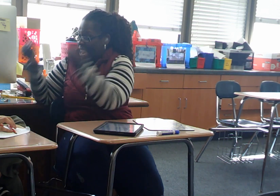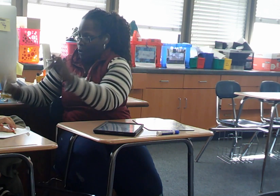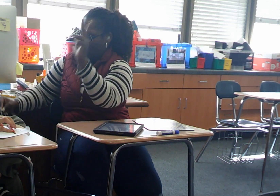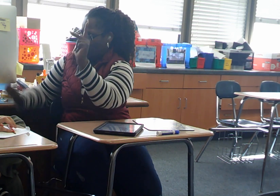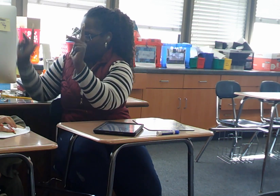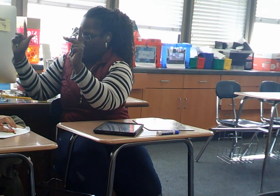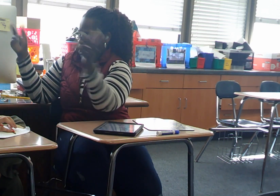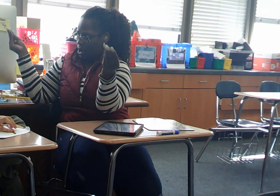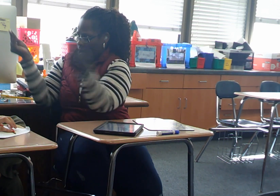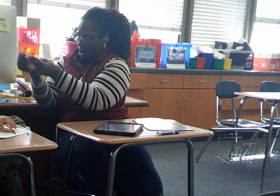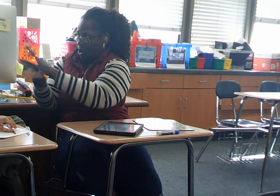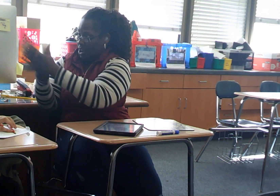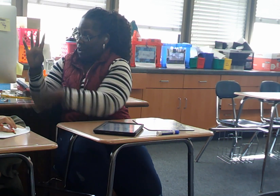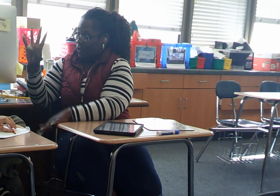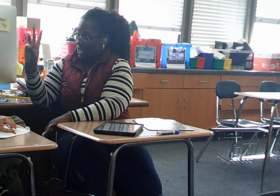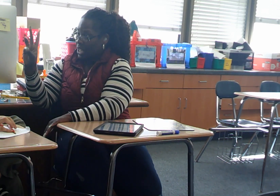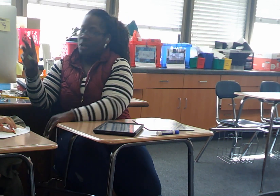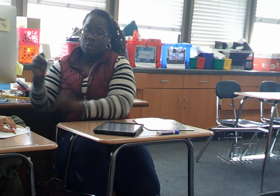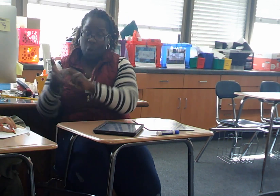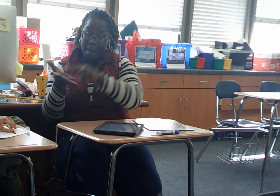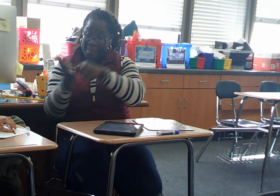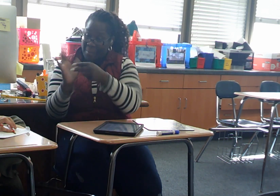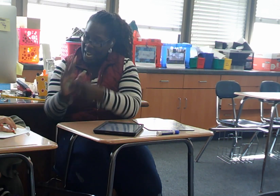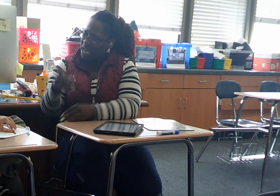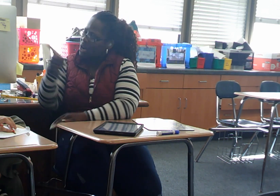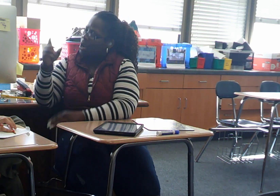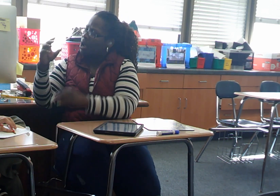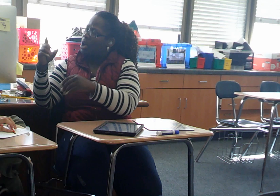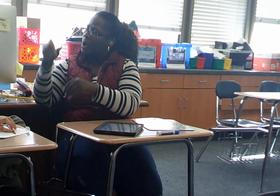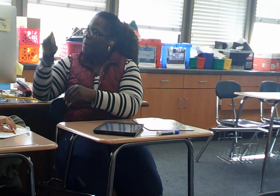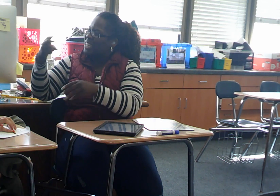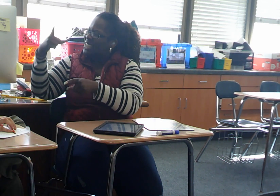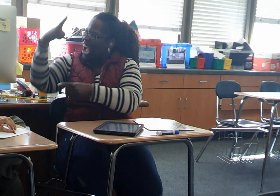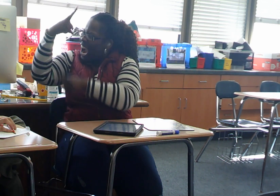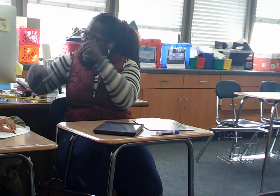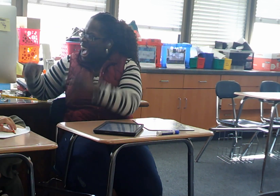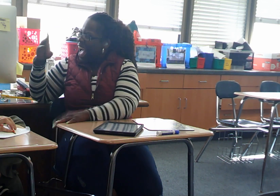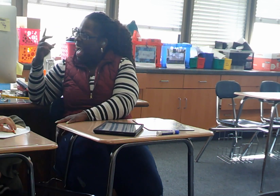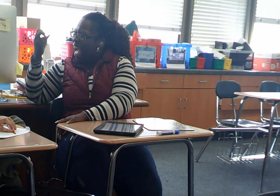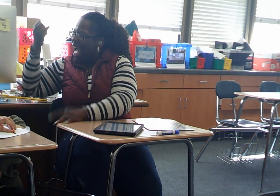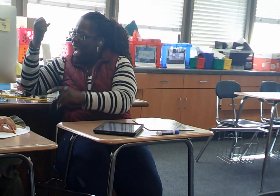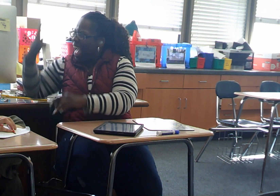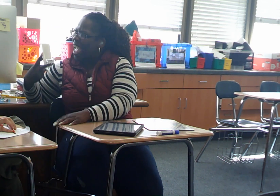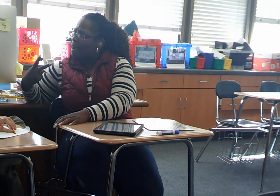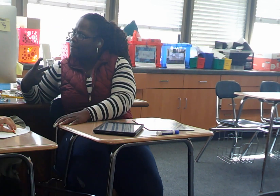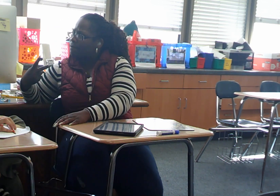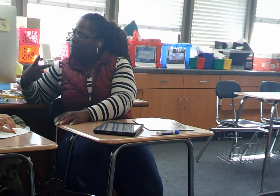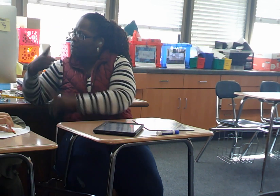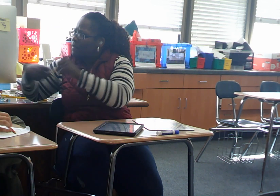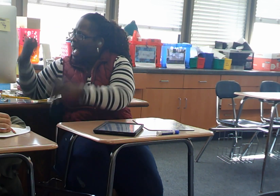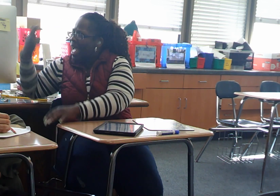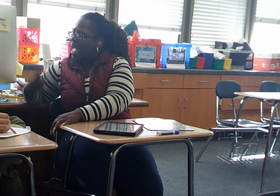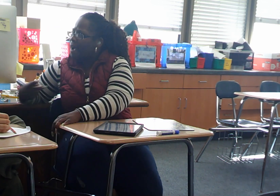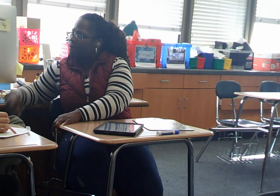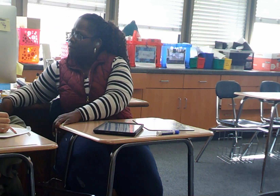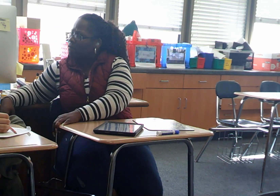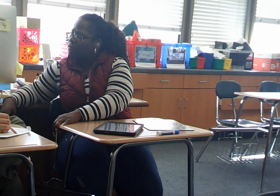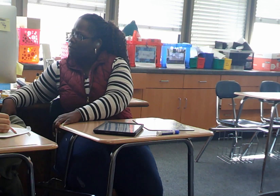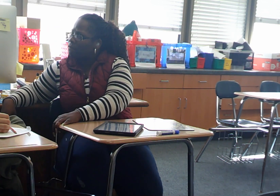Each parent cell gives 23 chromosomes and it becomes 46 in total. So that means each gives half.